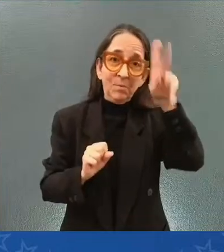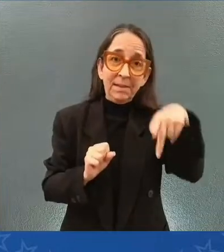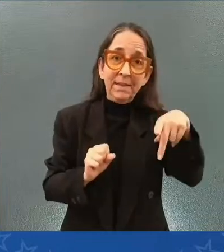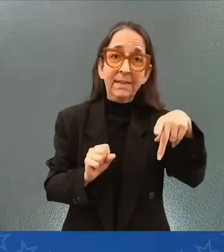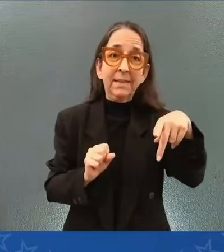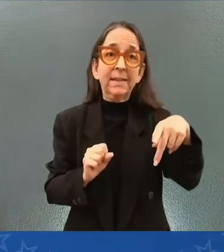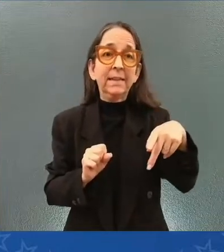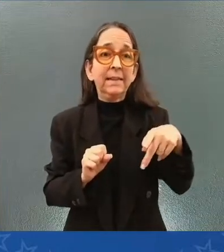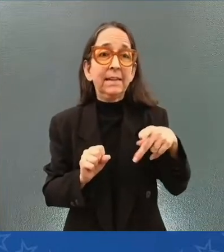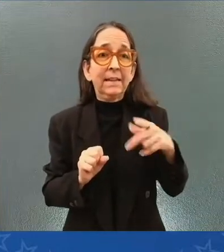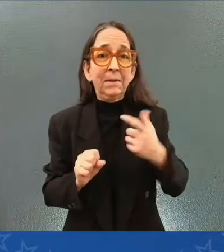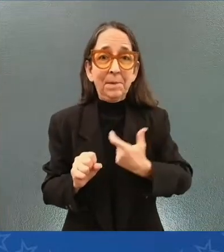have departed the East Room.